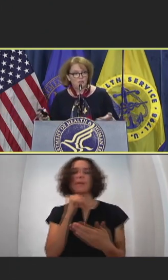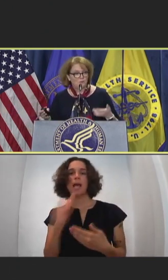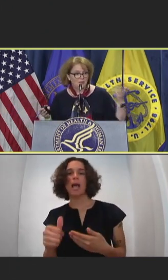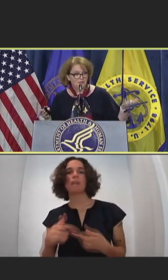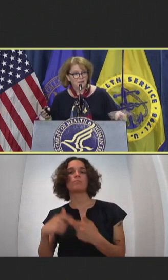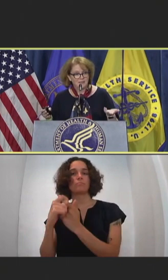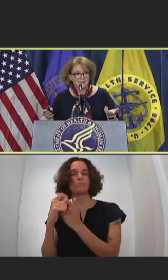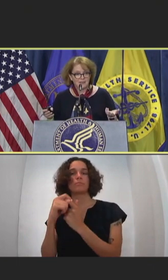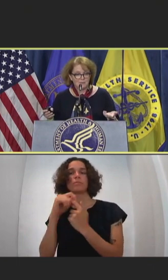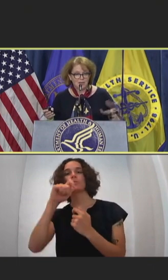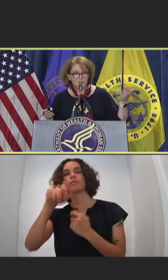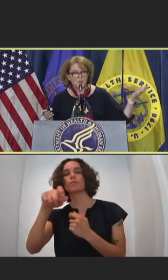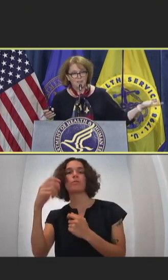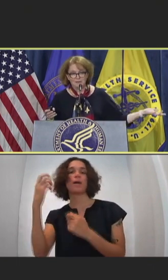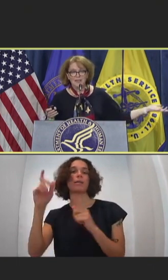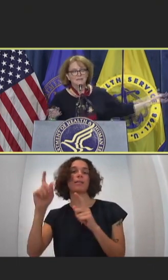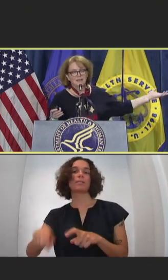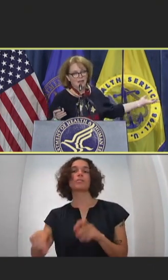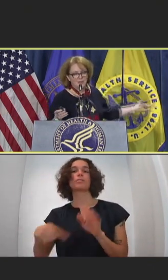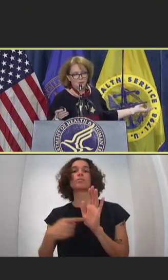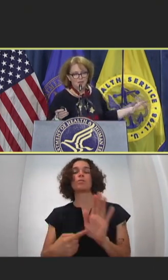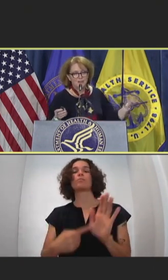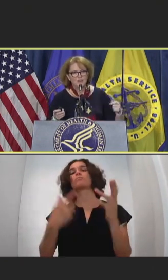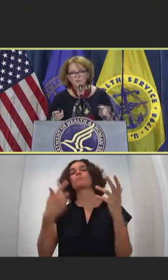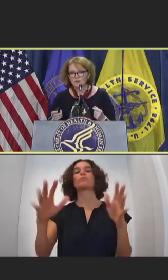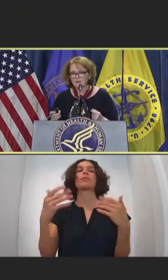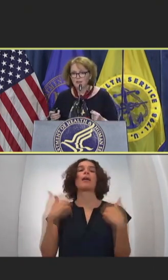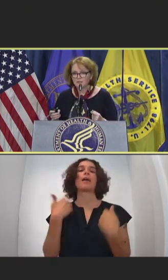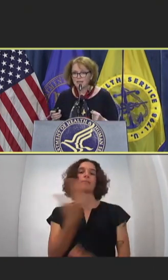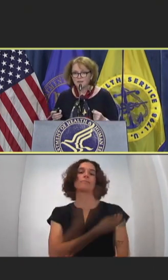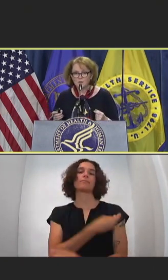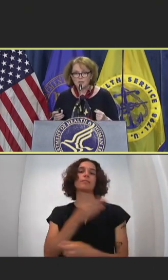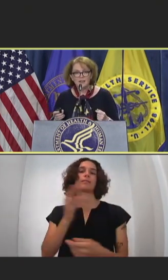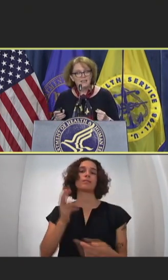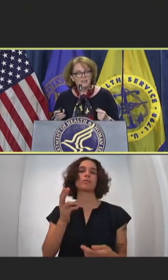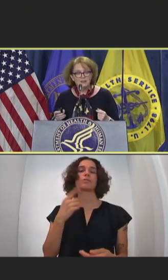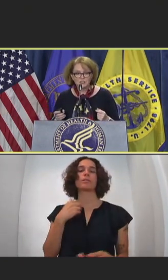because the test came back showing, yes, they had a previous history of hepatitis B infection,